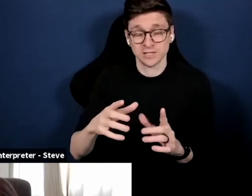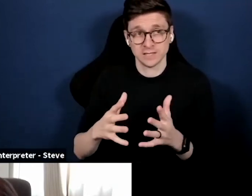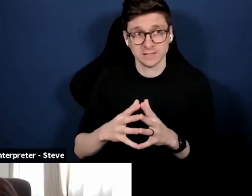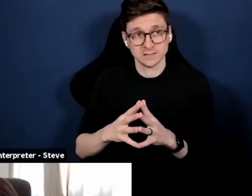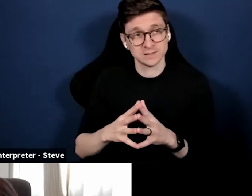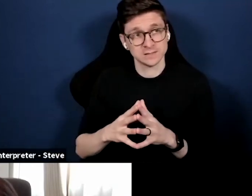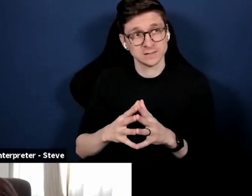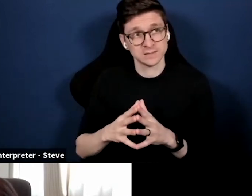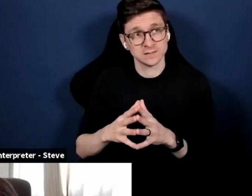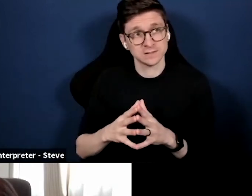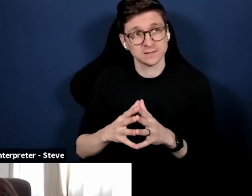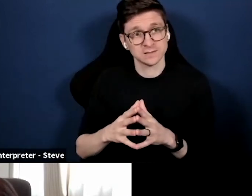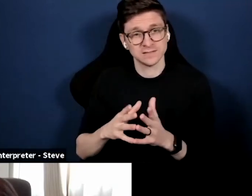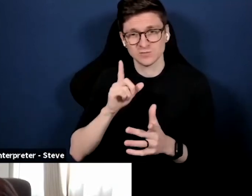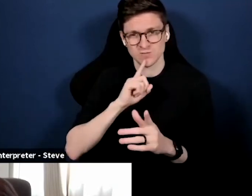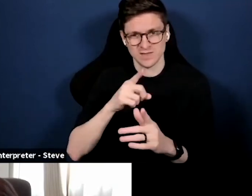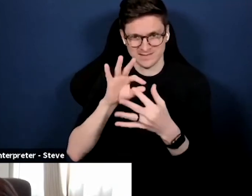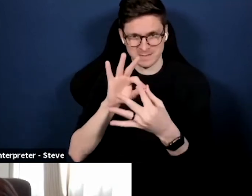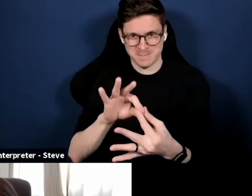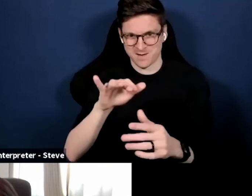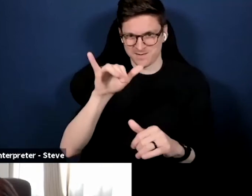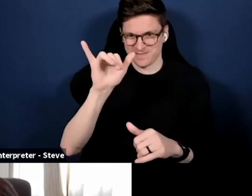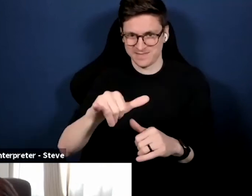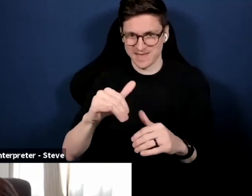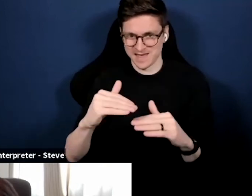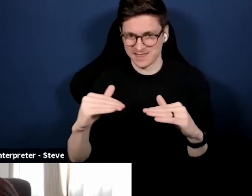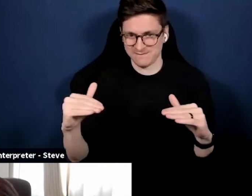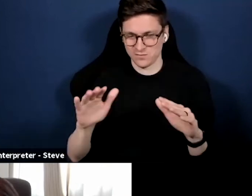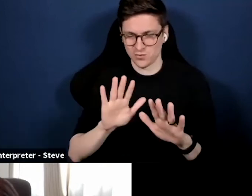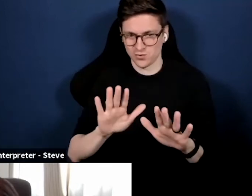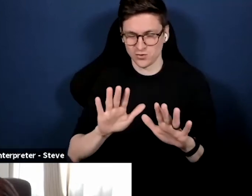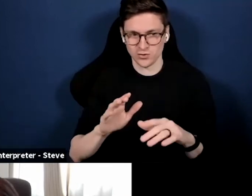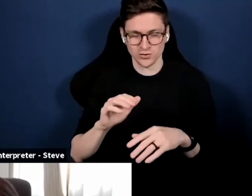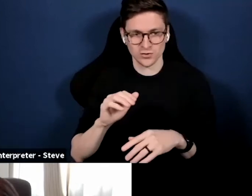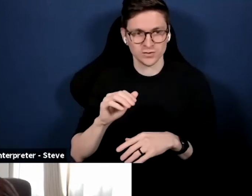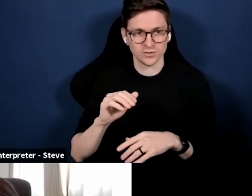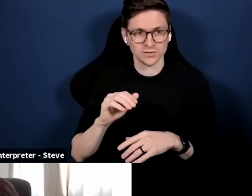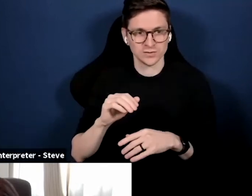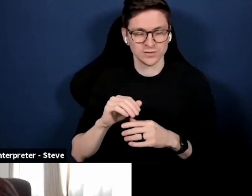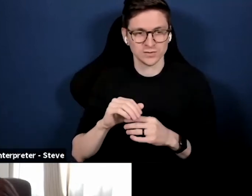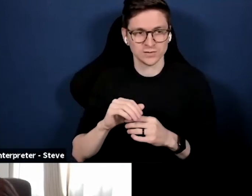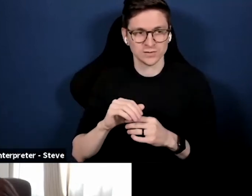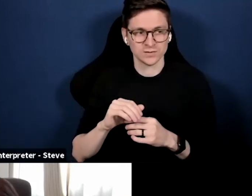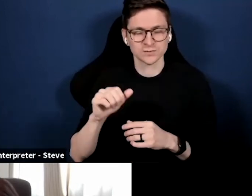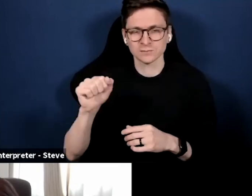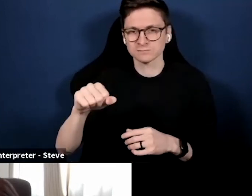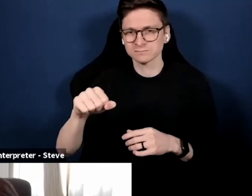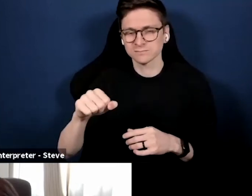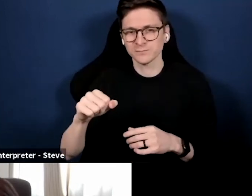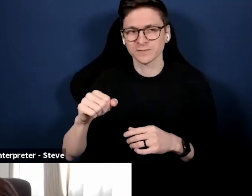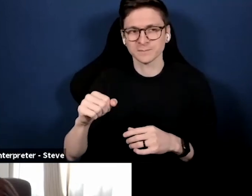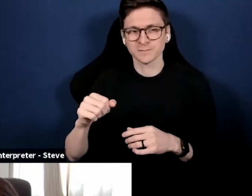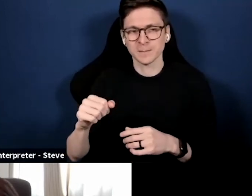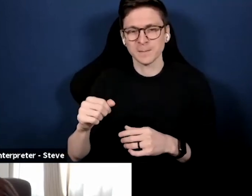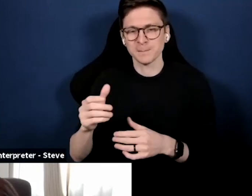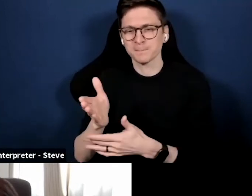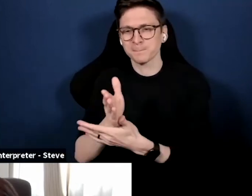that level while aspects of knowledge and aspects of knowledge of the world